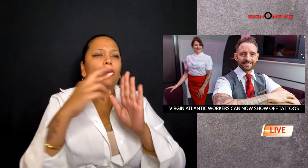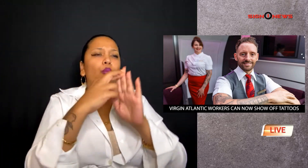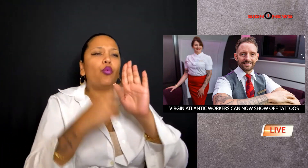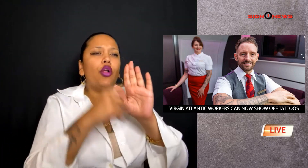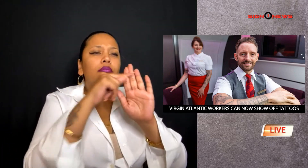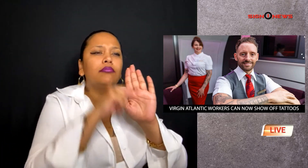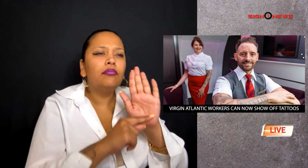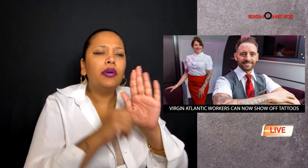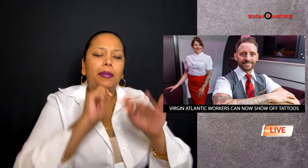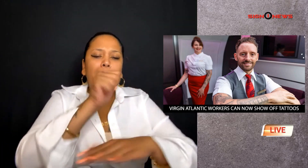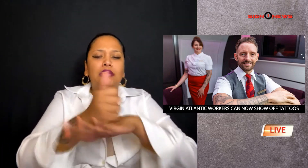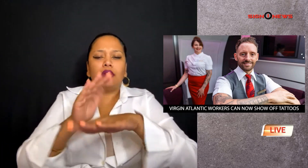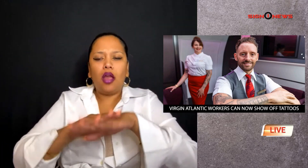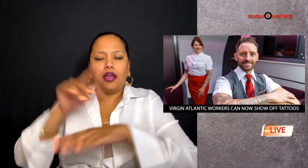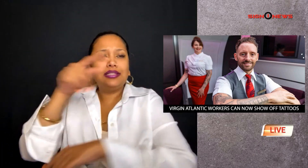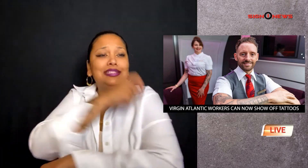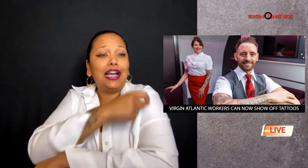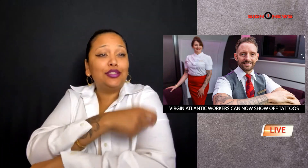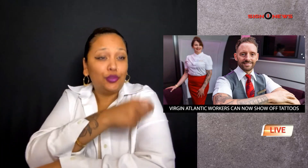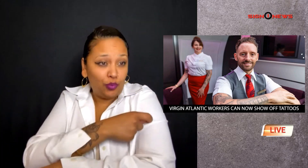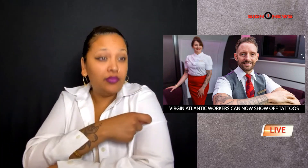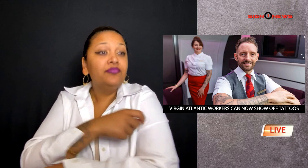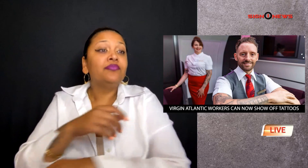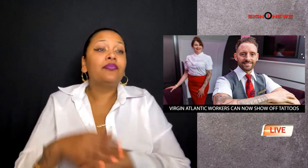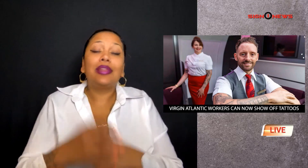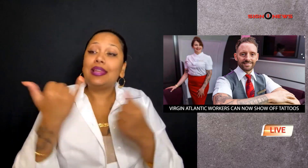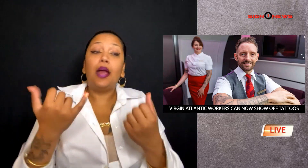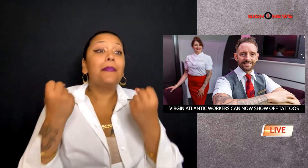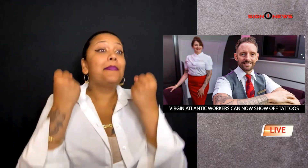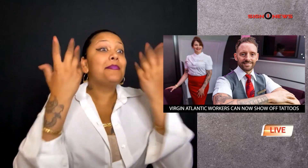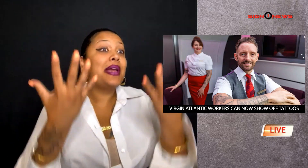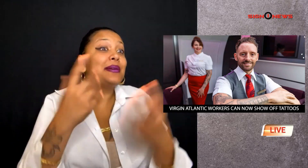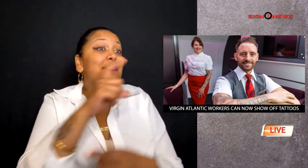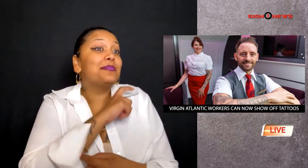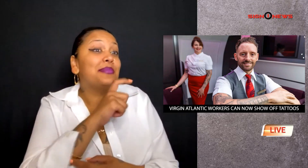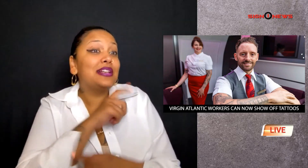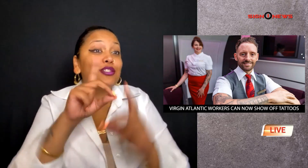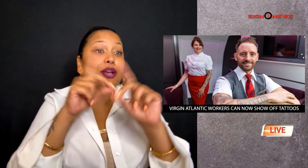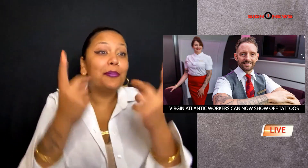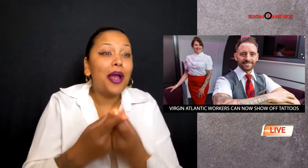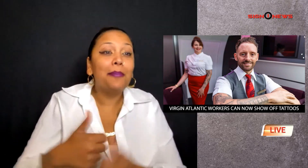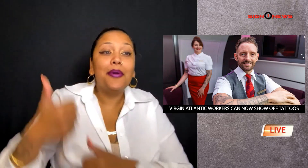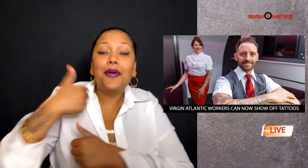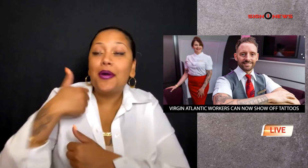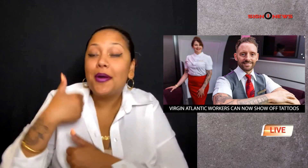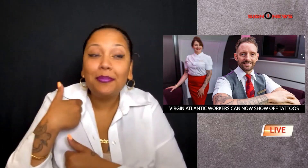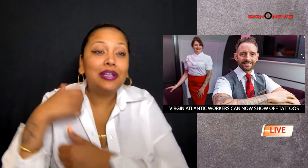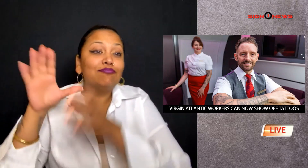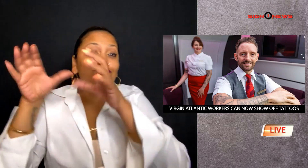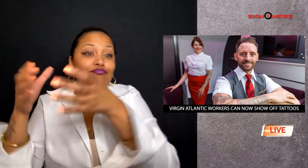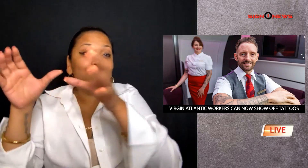lifted restrictions on tattoos as well many police departments and military branches